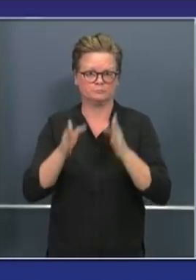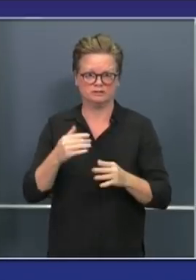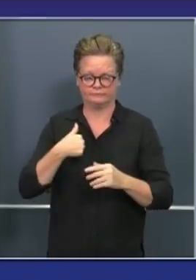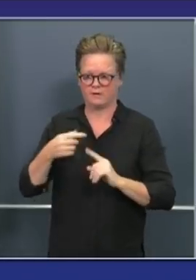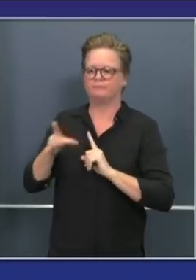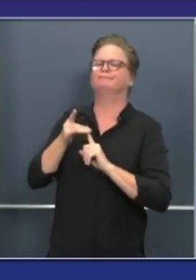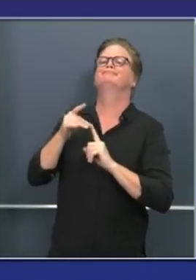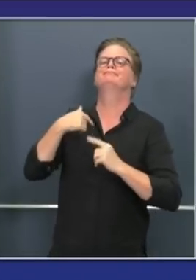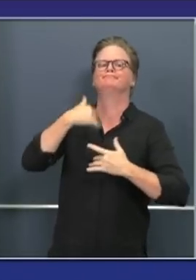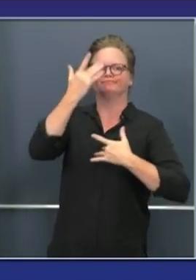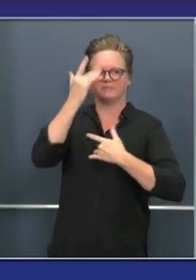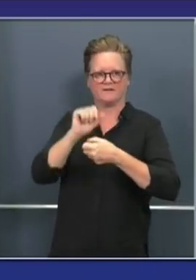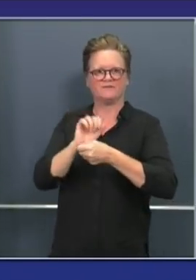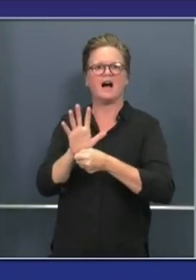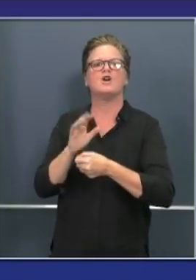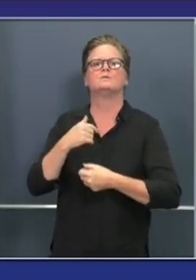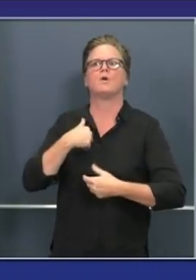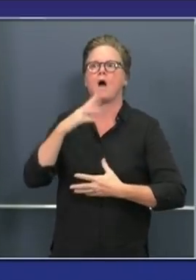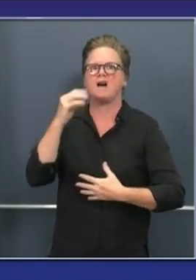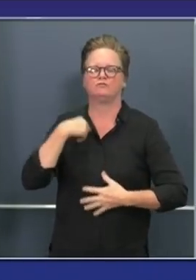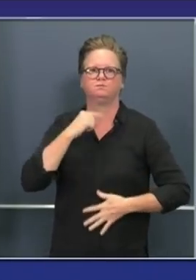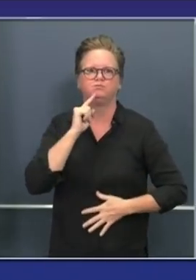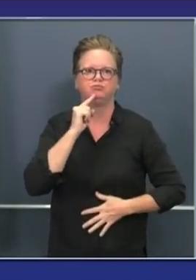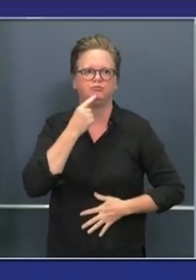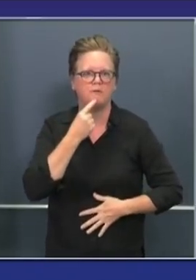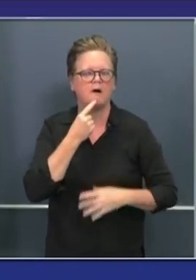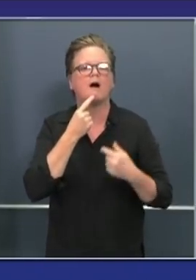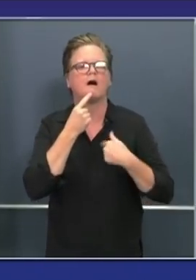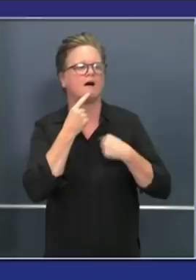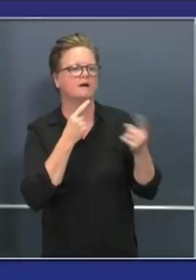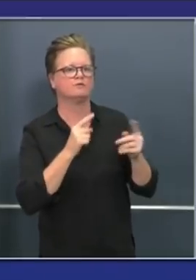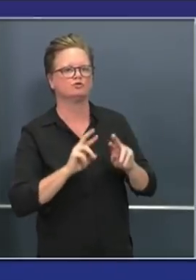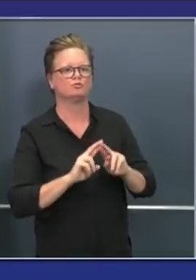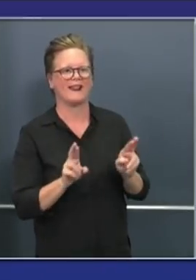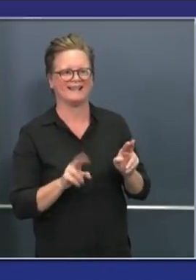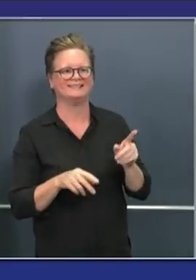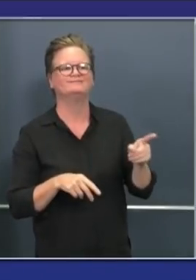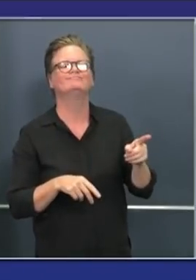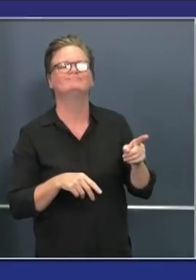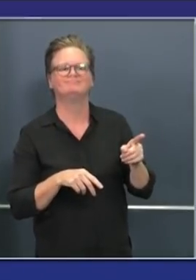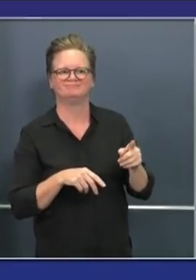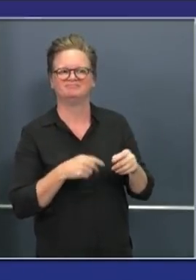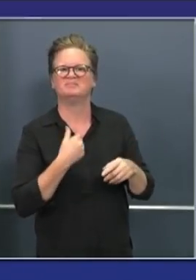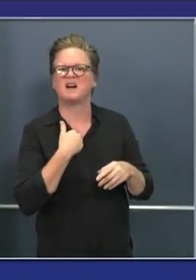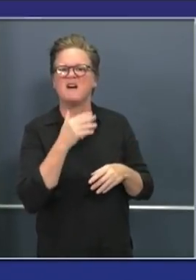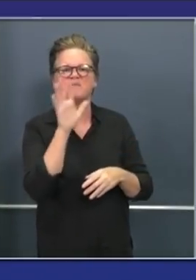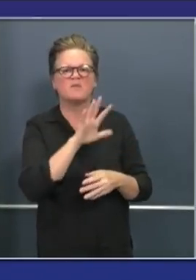CAPACITY IN OUR ICU SYSTEM TO ADDRESS THE NEEDS OF COVID